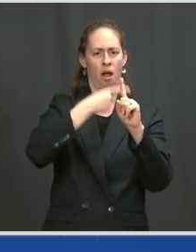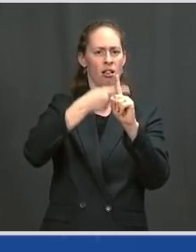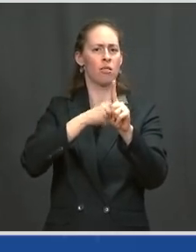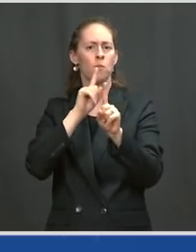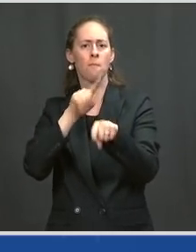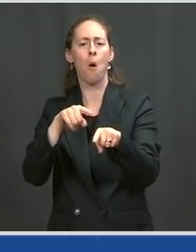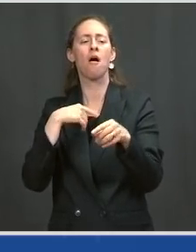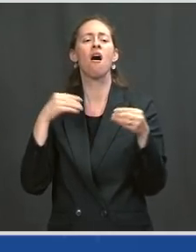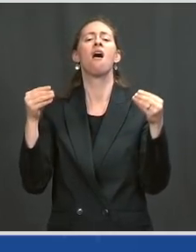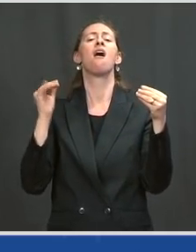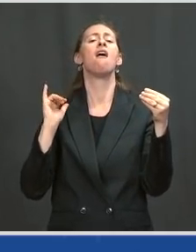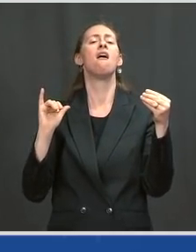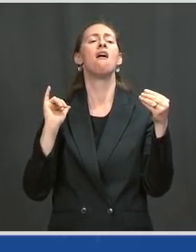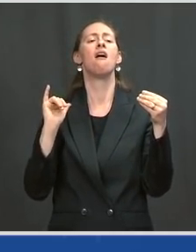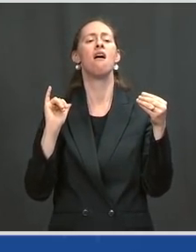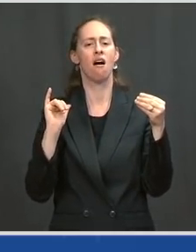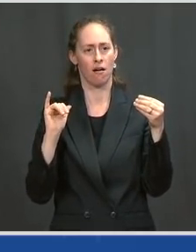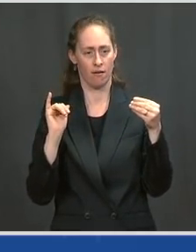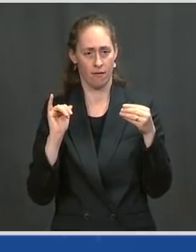of April the 12th -- since then,